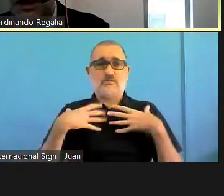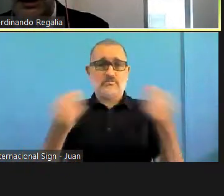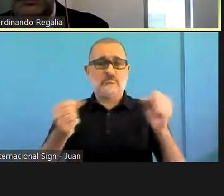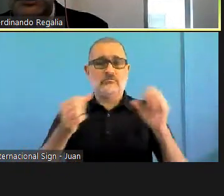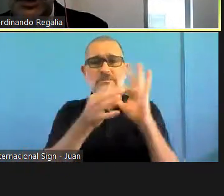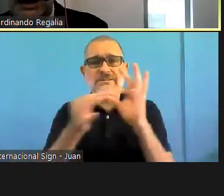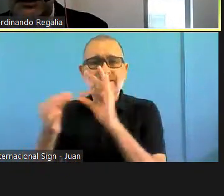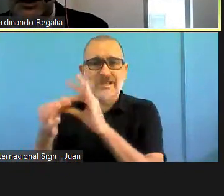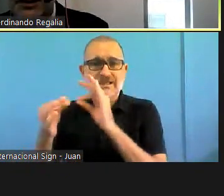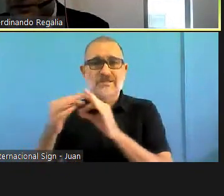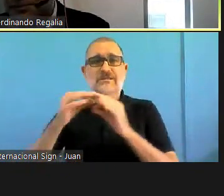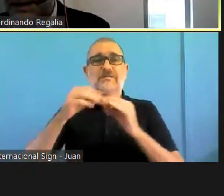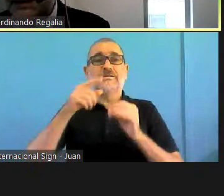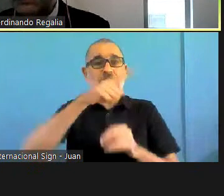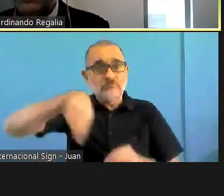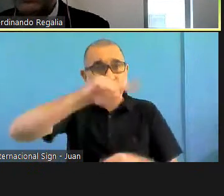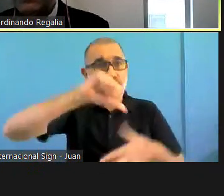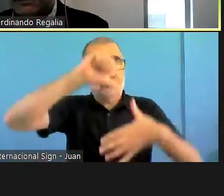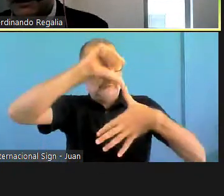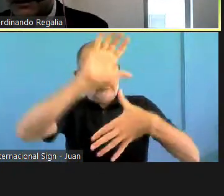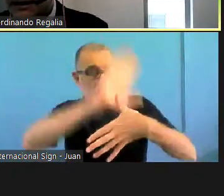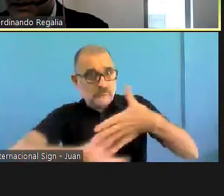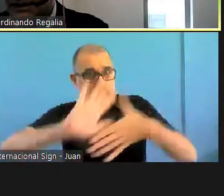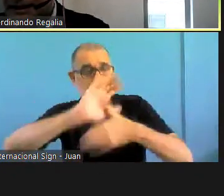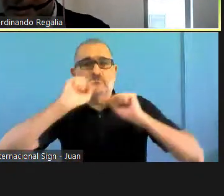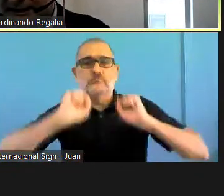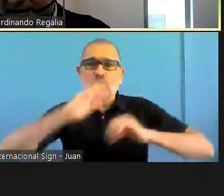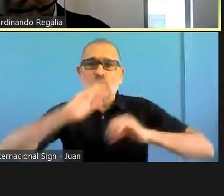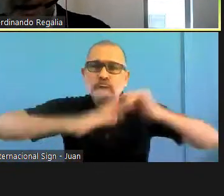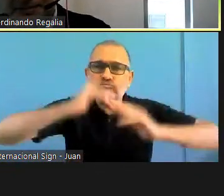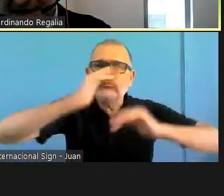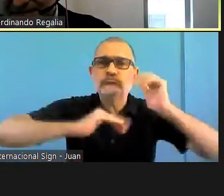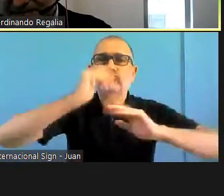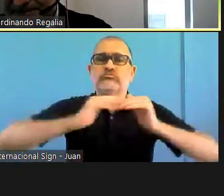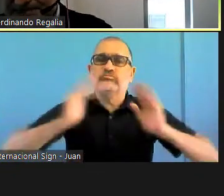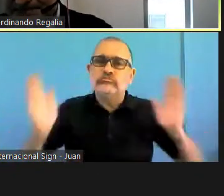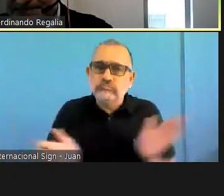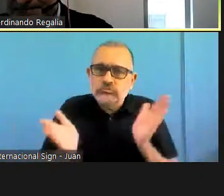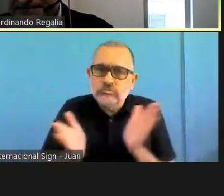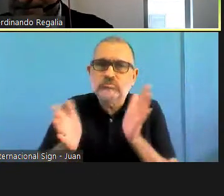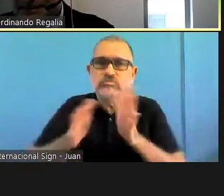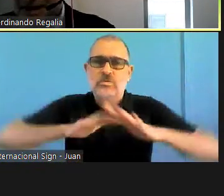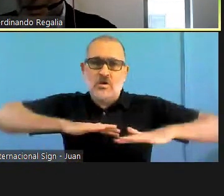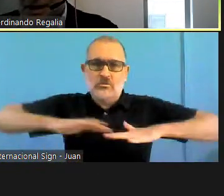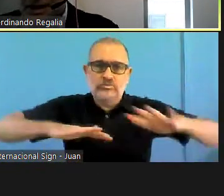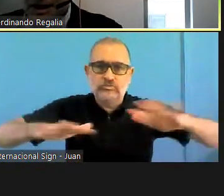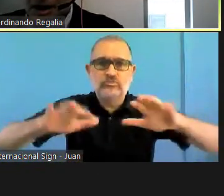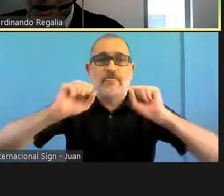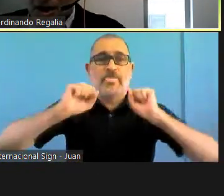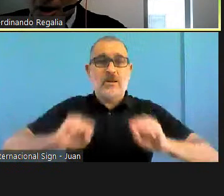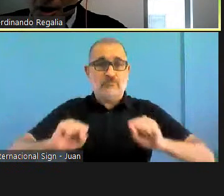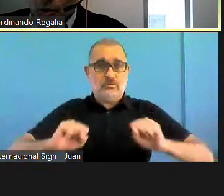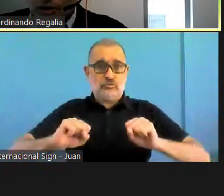the challenges of the past. The next slide , please.